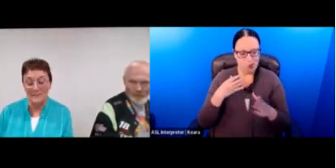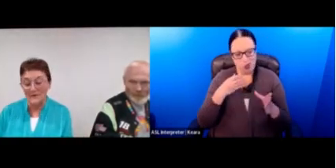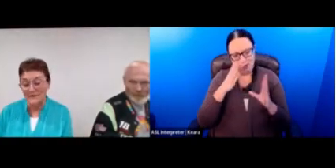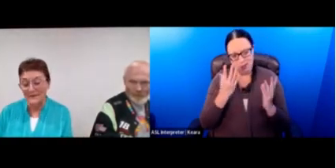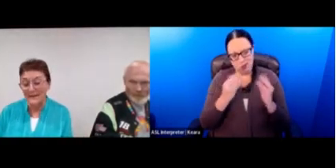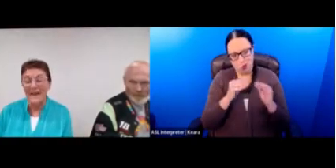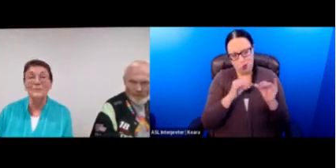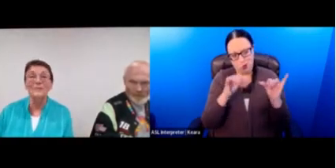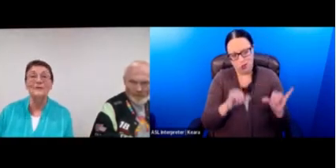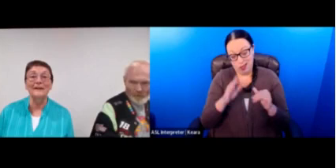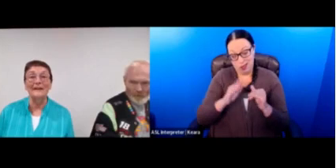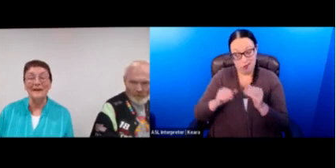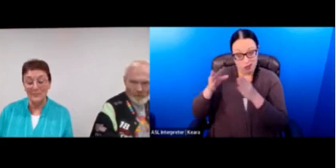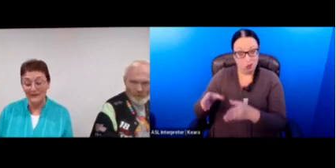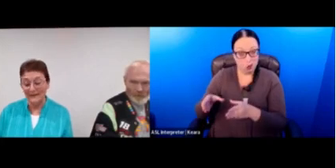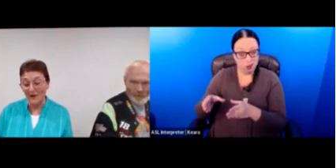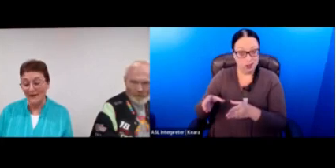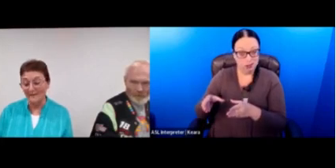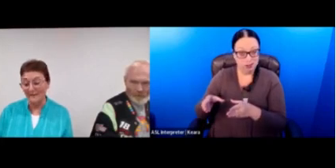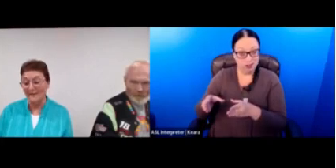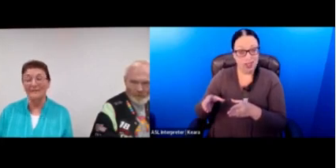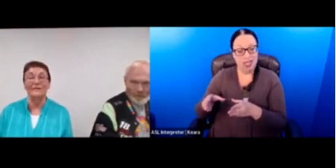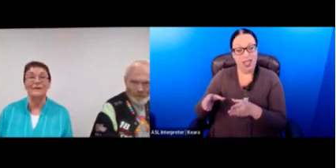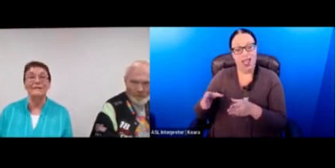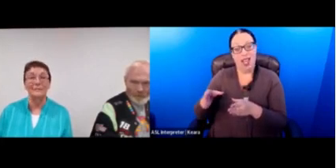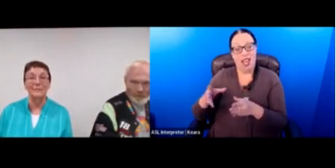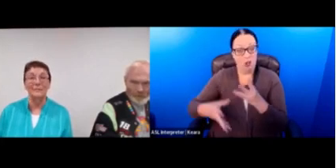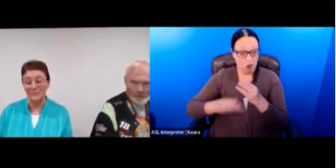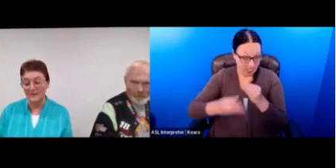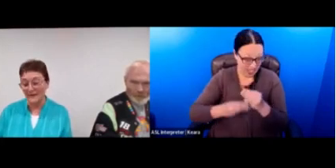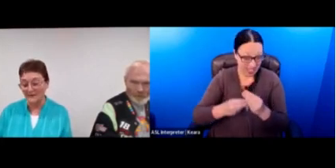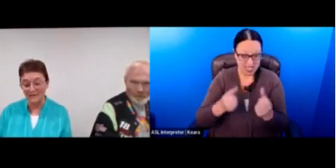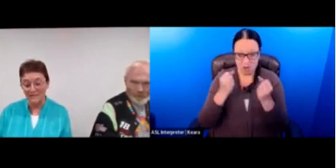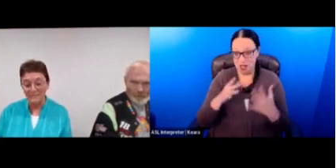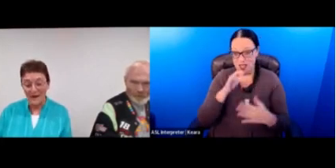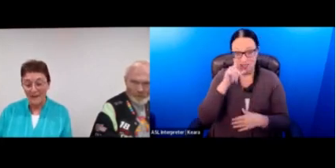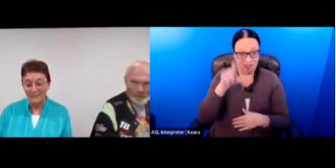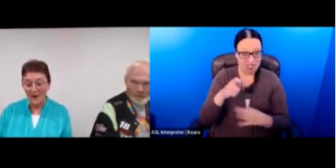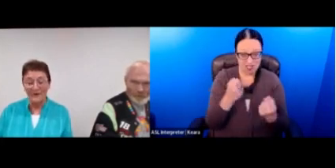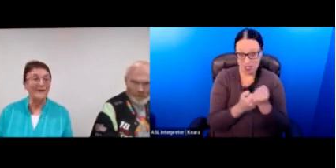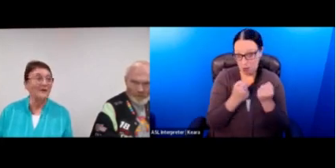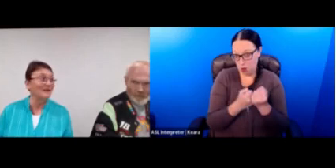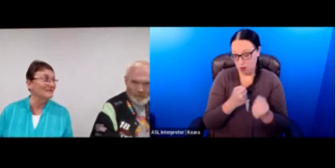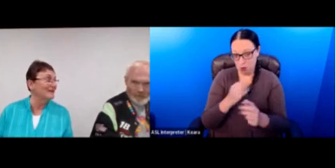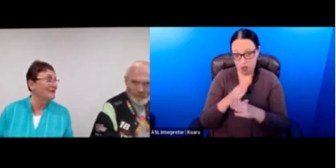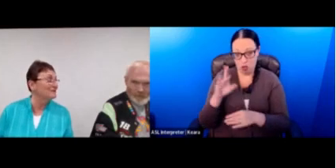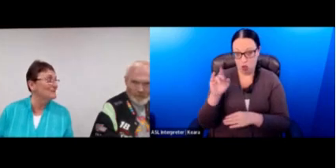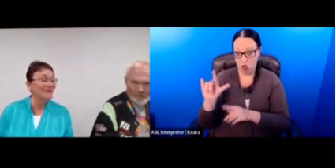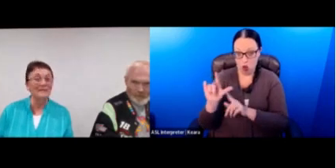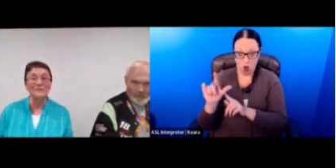the person and we put it ended up putting in all kinds of unnecessary supports and protections. Carl had all kinds of technology, bells and